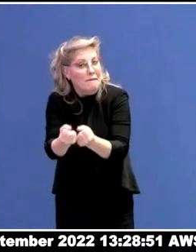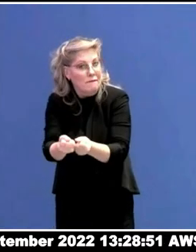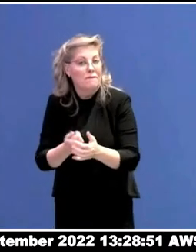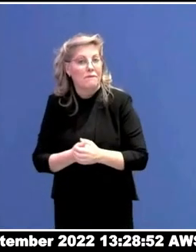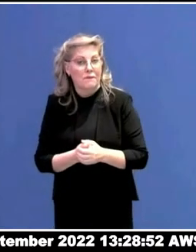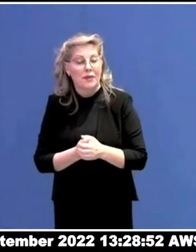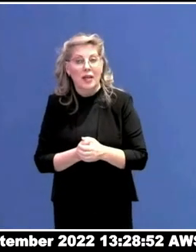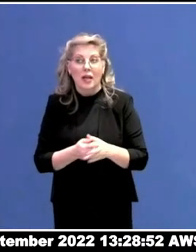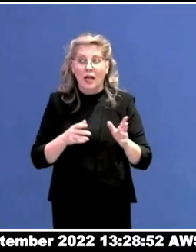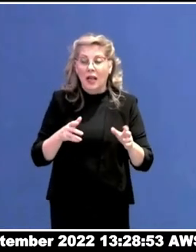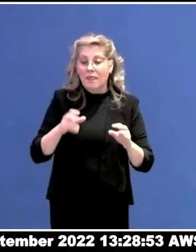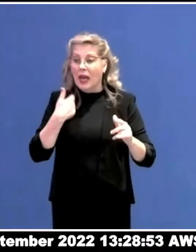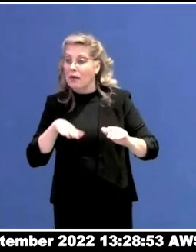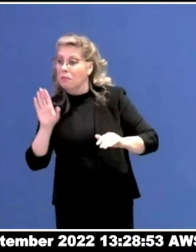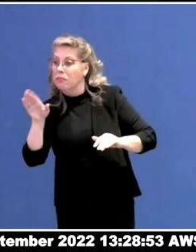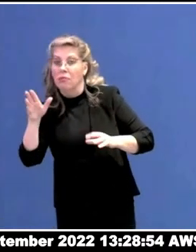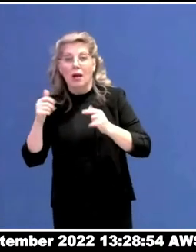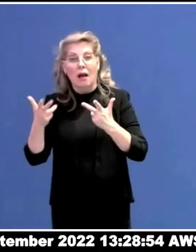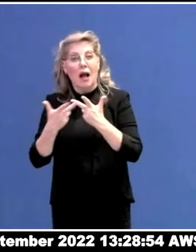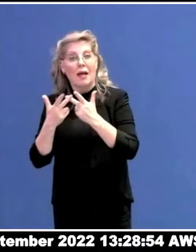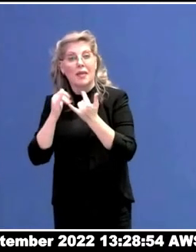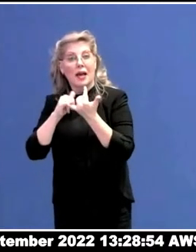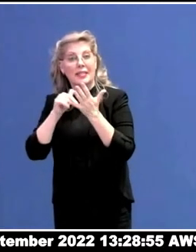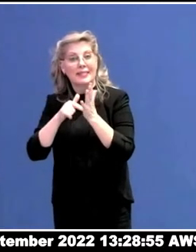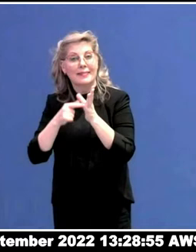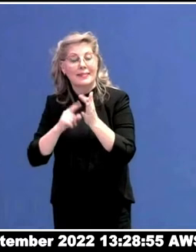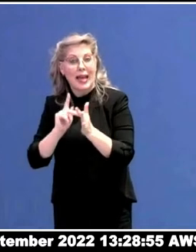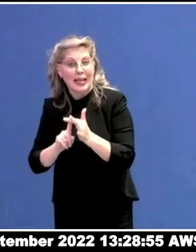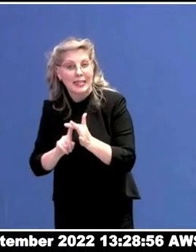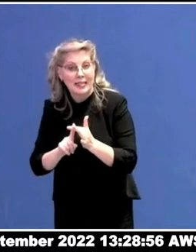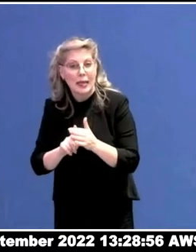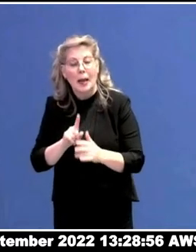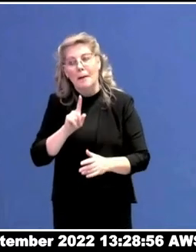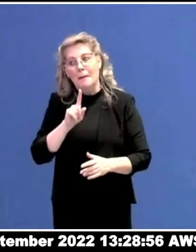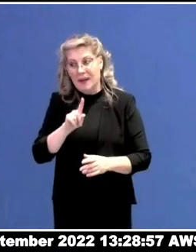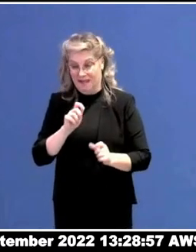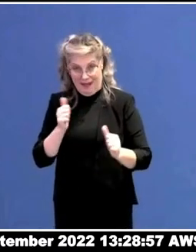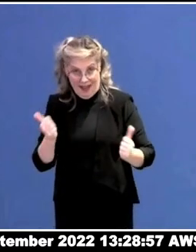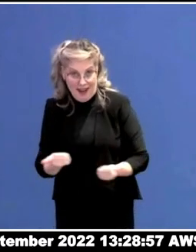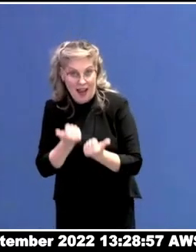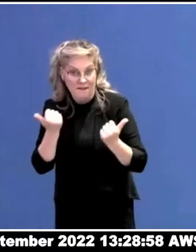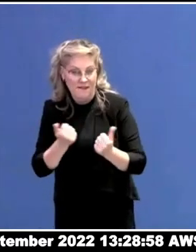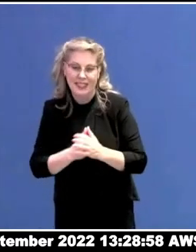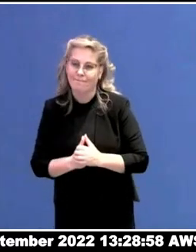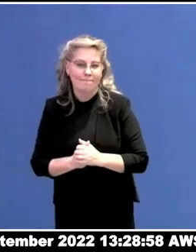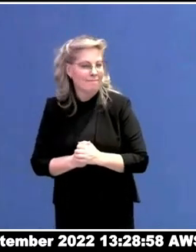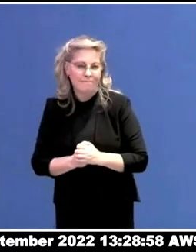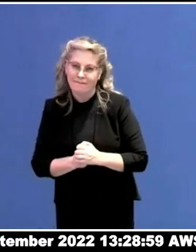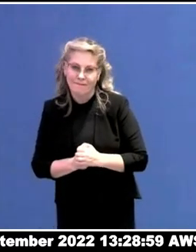talking across states, but not to the extent that we would like. And I think the focus really needs to be on good practices.